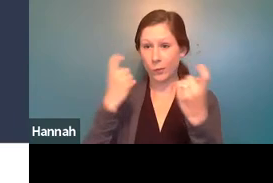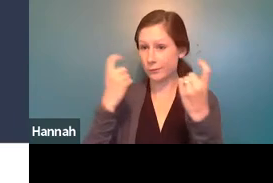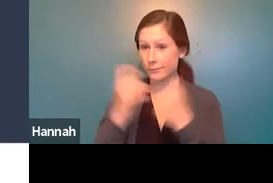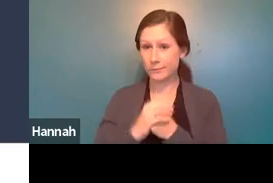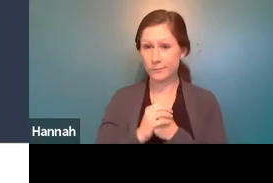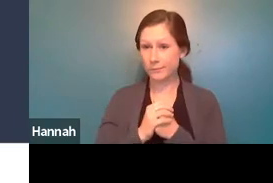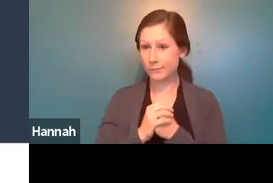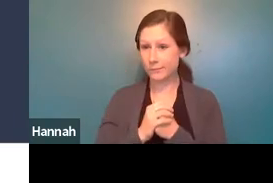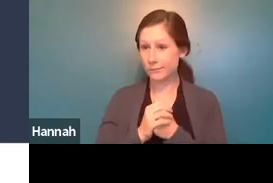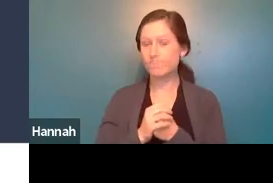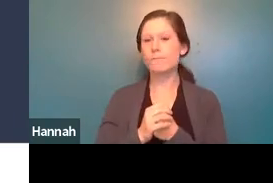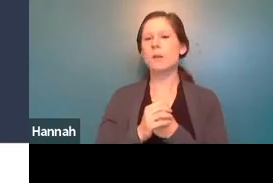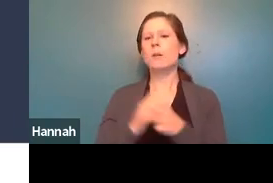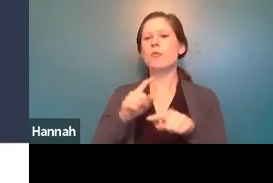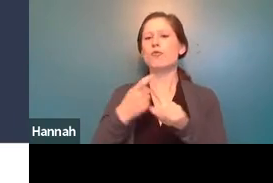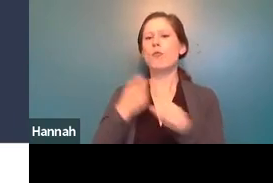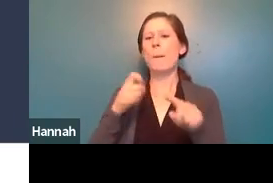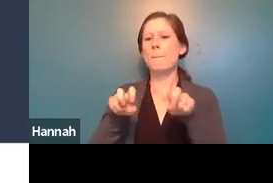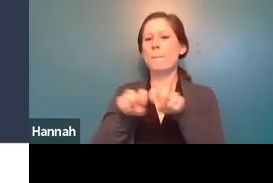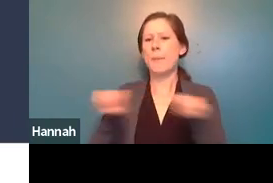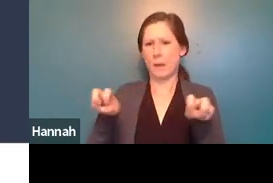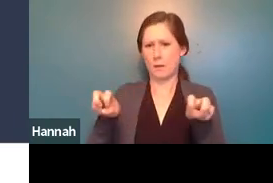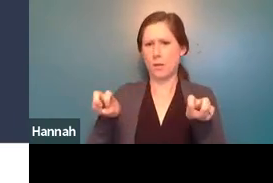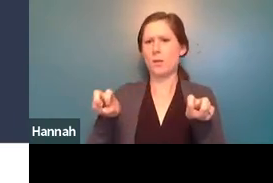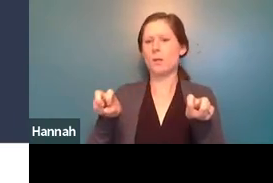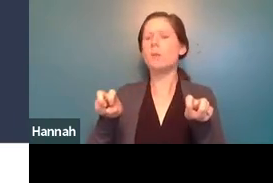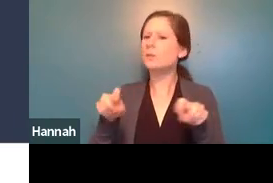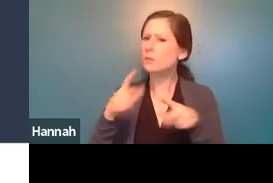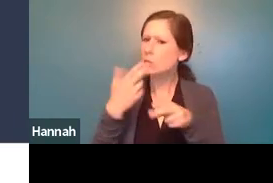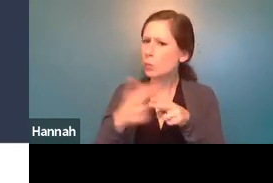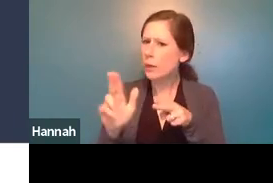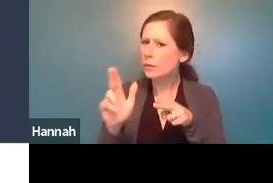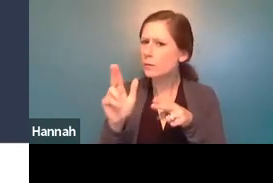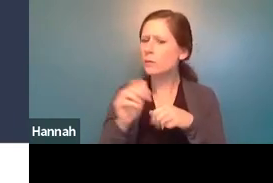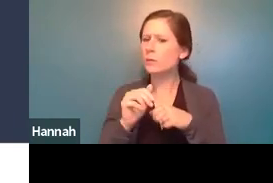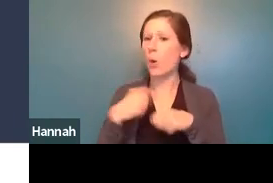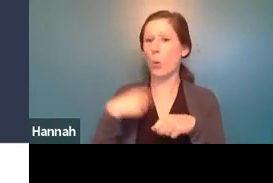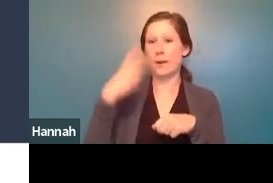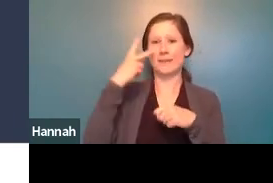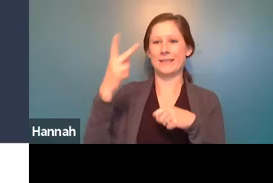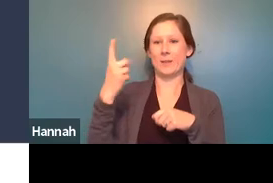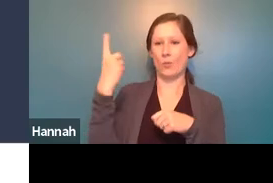just from the panelists just a quick--anything you guys-- actually I see one in the Q&A just popped up here.